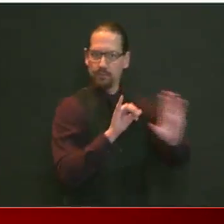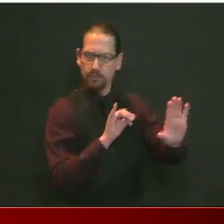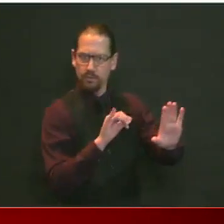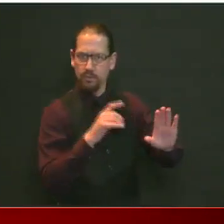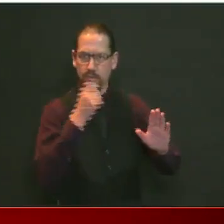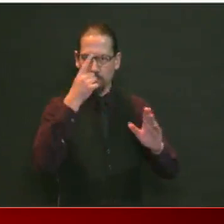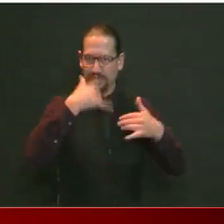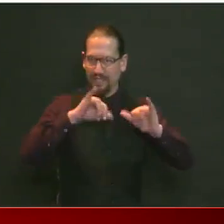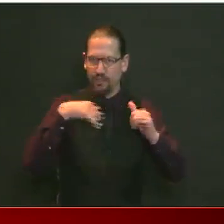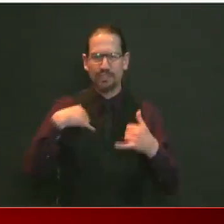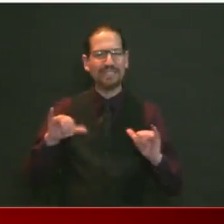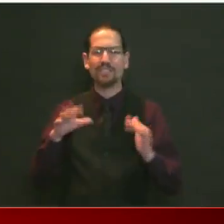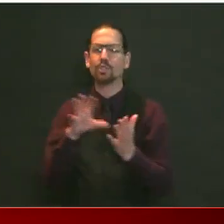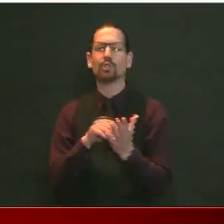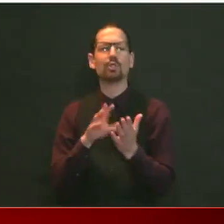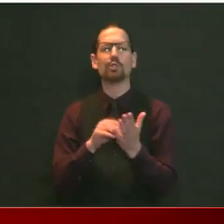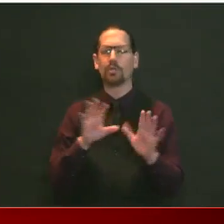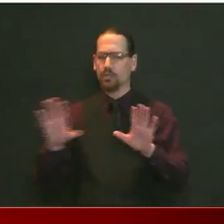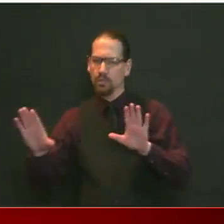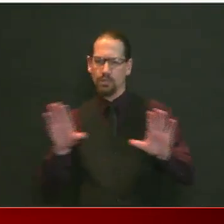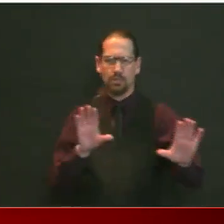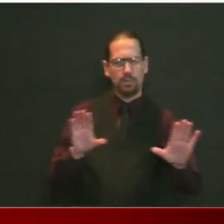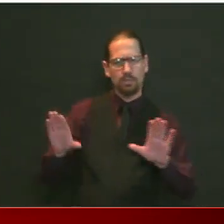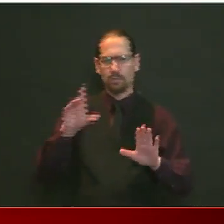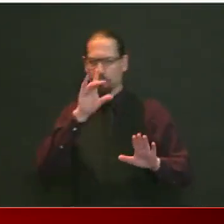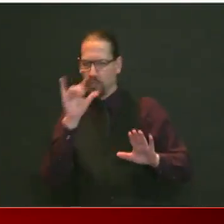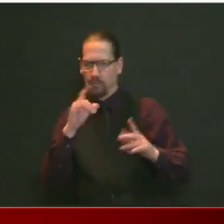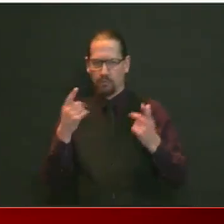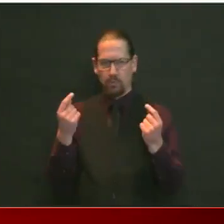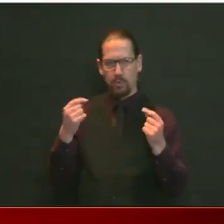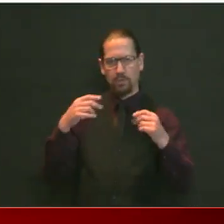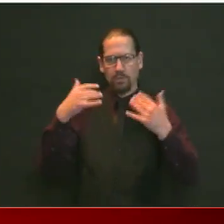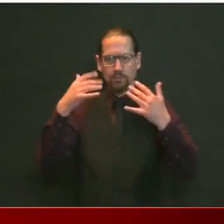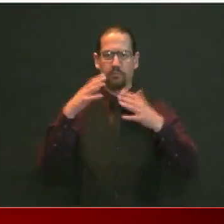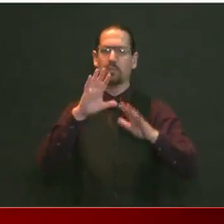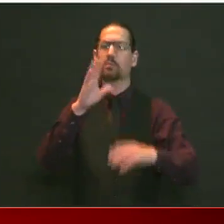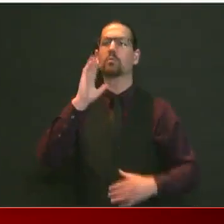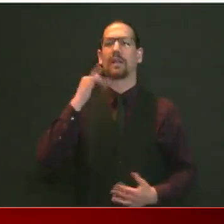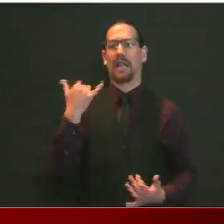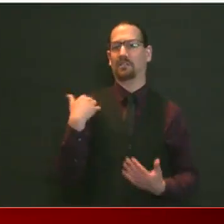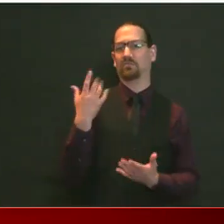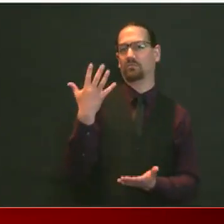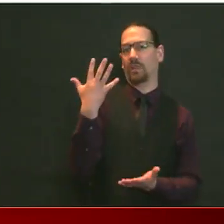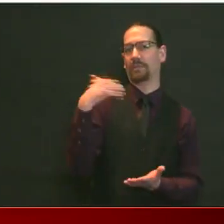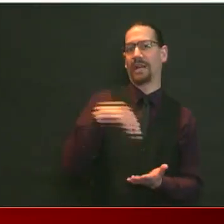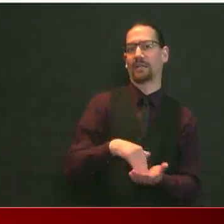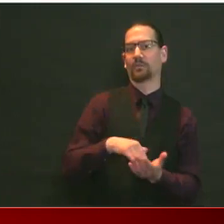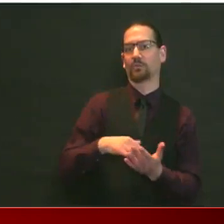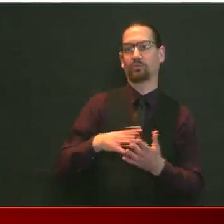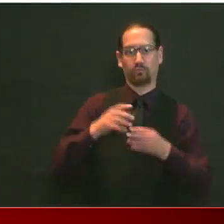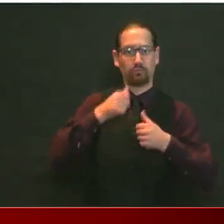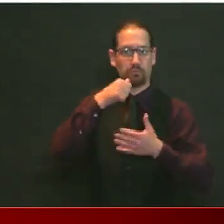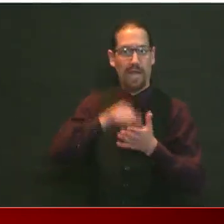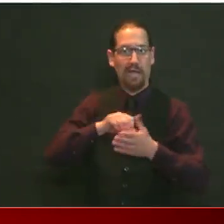TESTING THAT WE'RE DOING THAT'S ANTIBODY TESTING IS MORE SO FOR US TO LEARN AND UNDERSTAND.